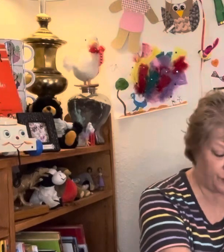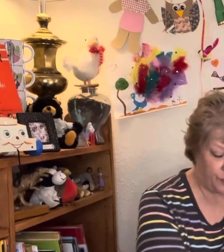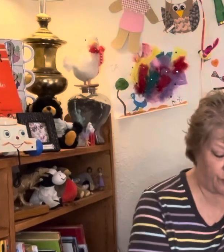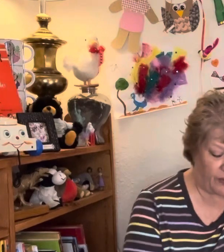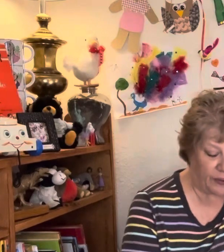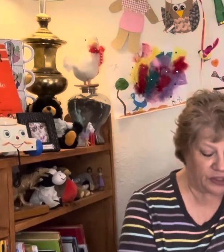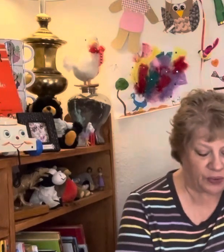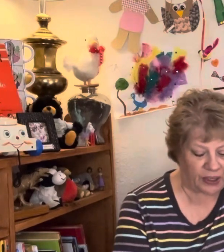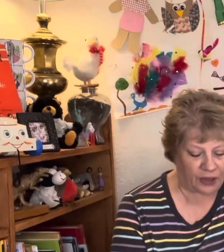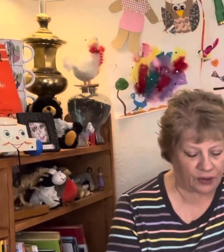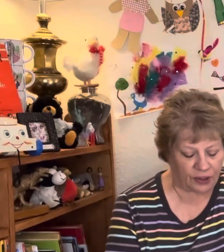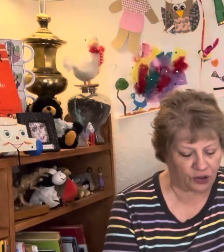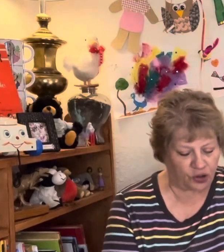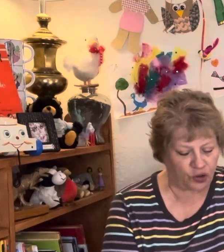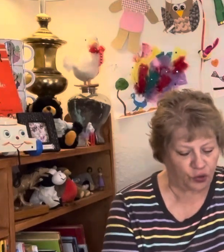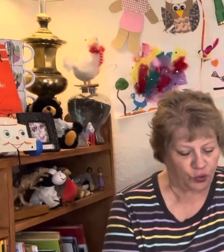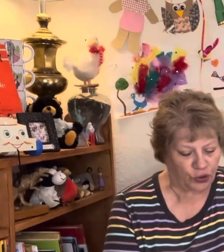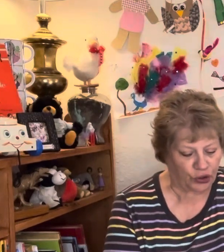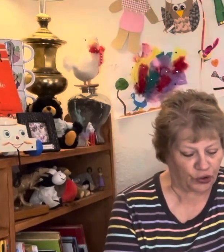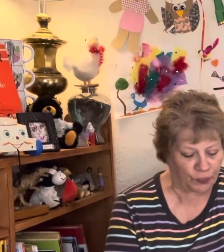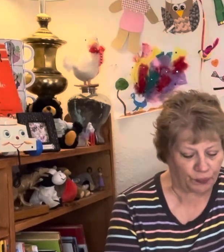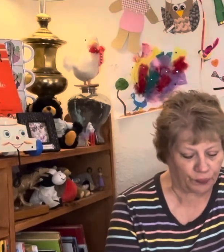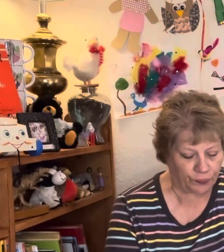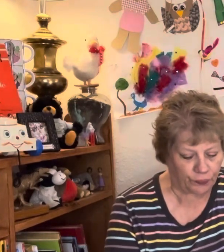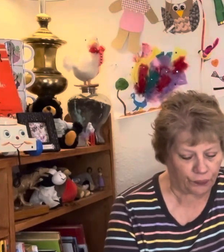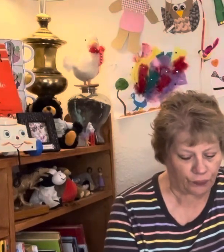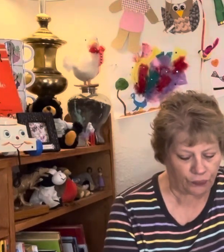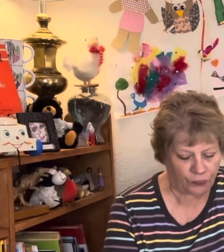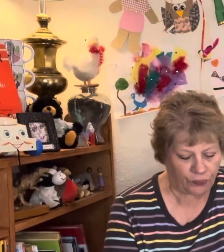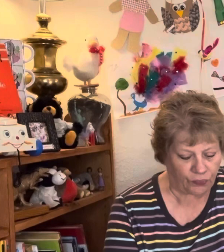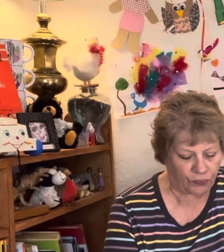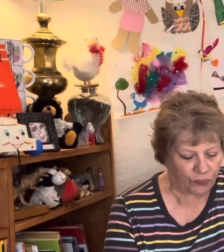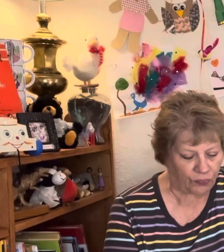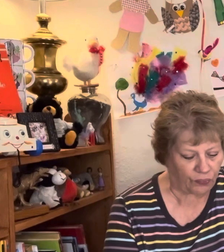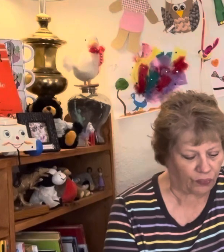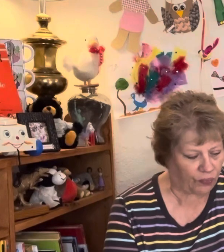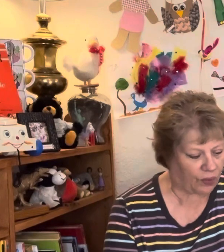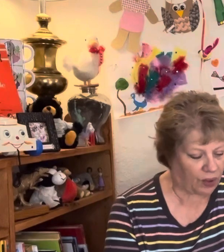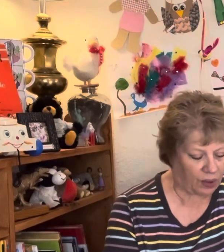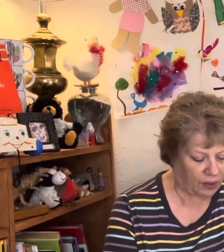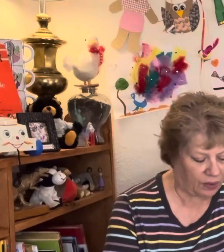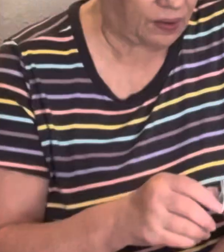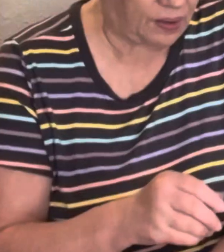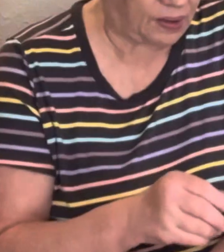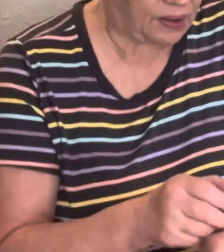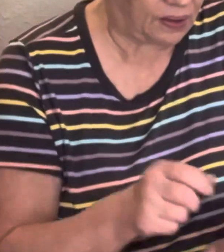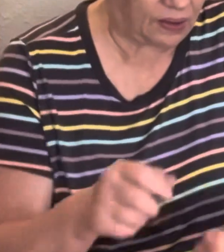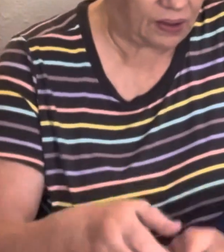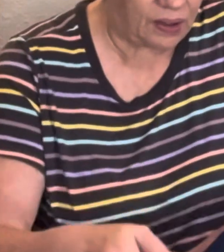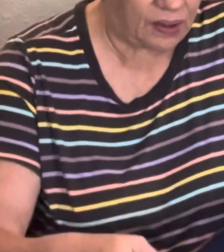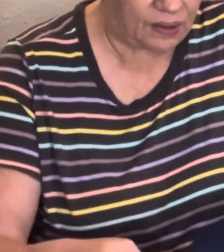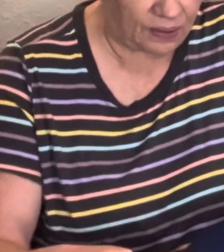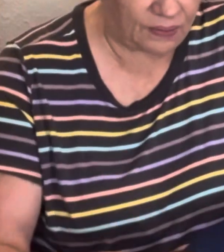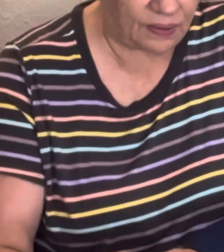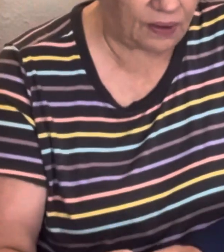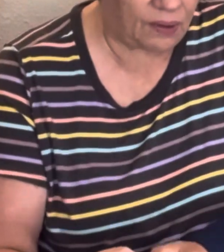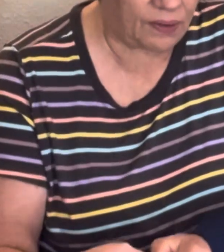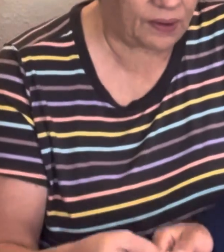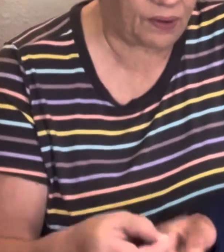or a screwdriver. I just want another little screwdriver. BUSTER: All right. We're doing screwdriver. WOOOO! *nnnnnnnnNNN* I'm just kidding, I won't put it on there for ya.